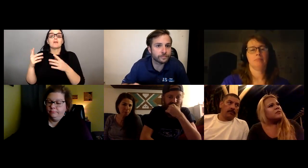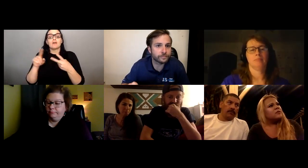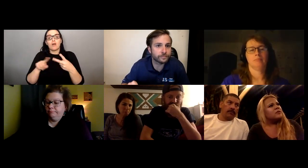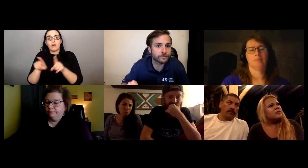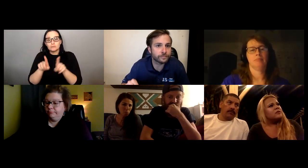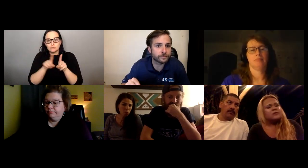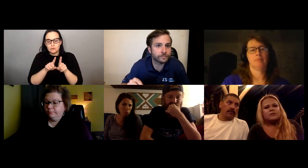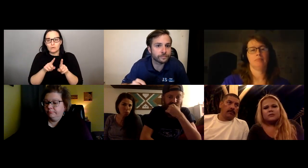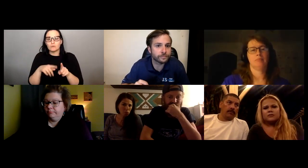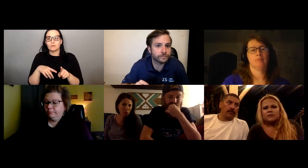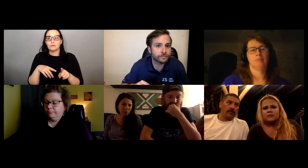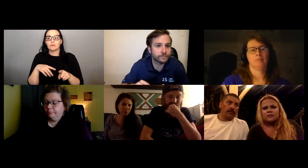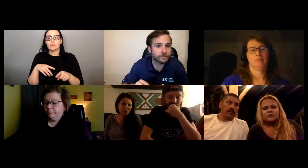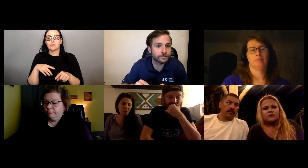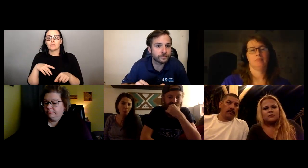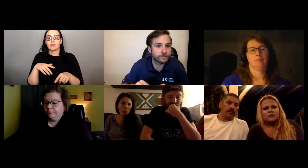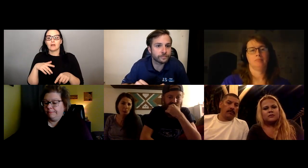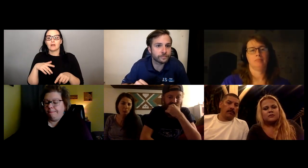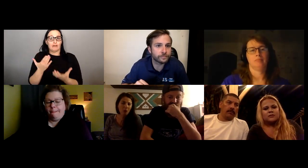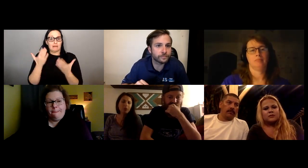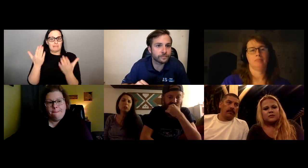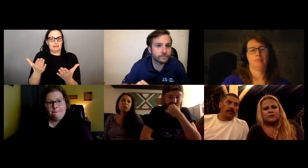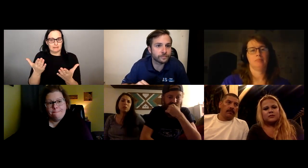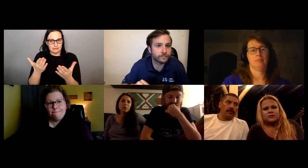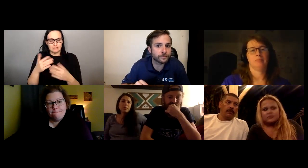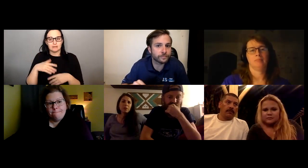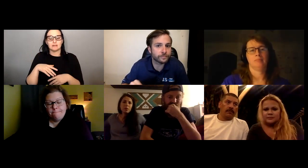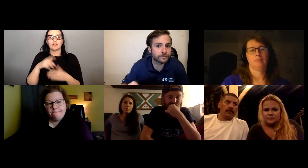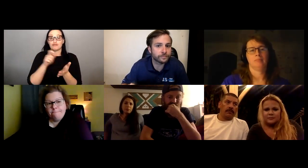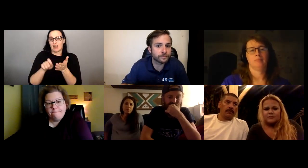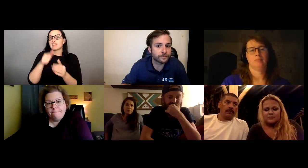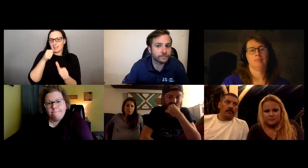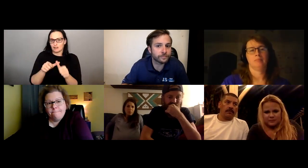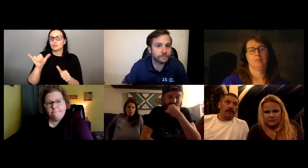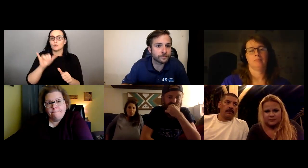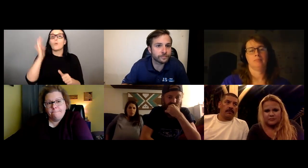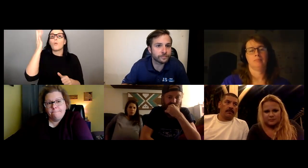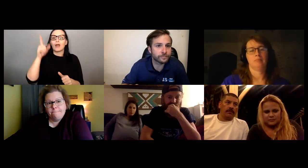what um i recommending you too is to write the letter what do you want for uk